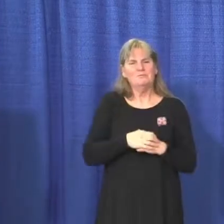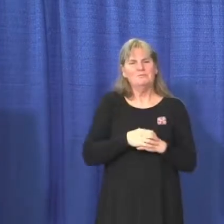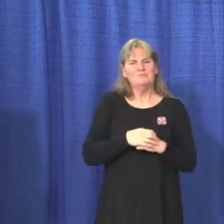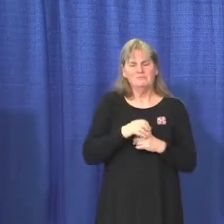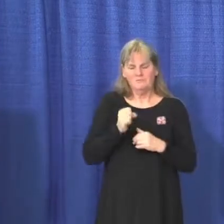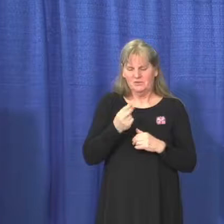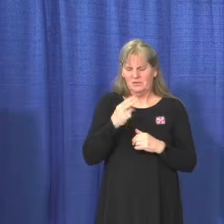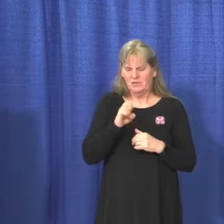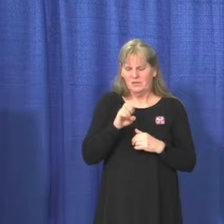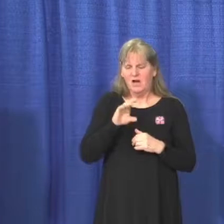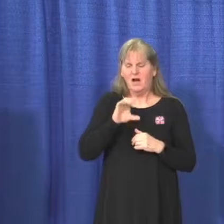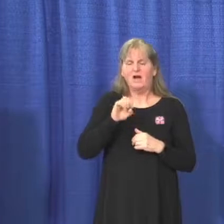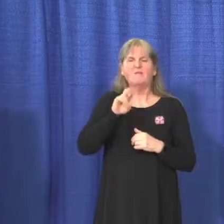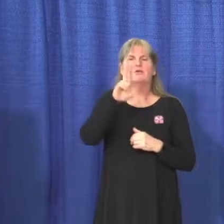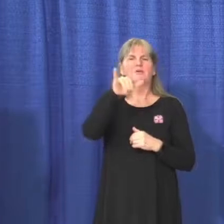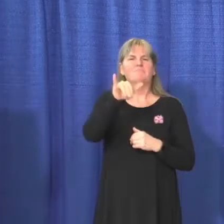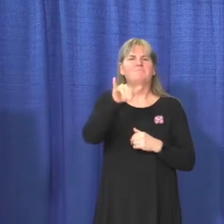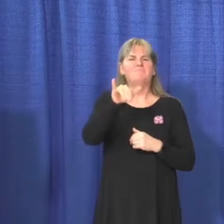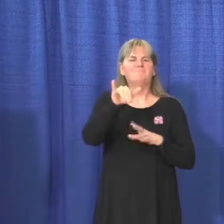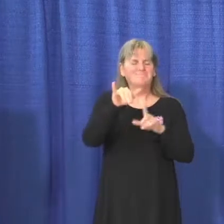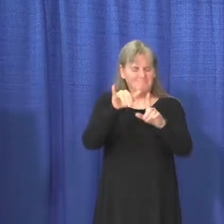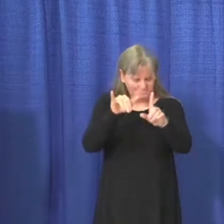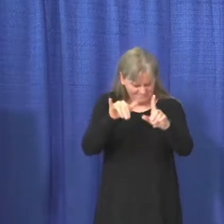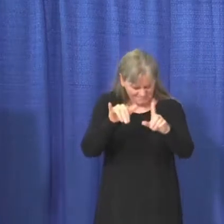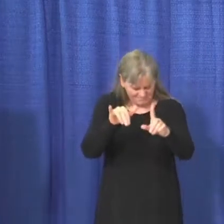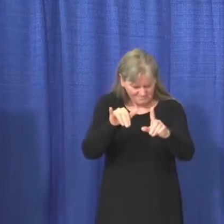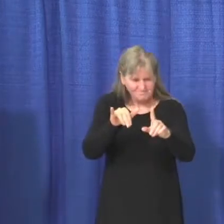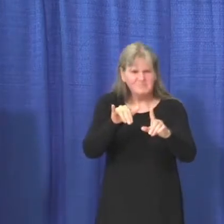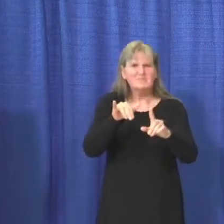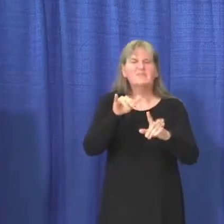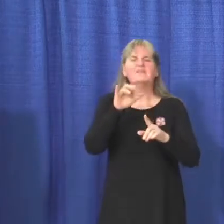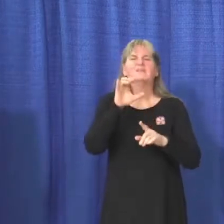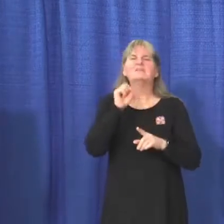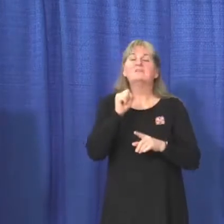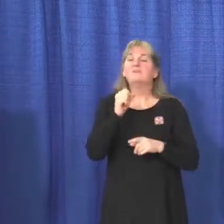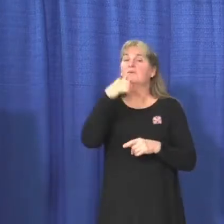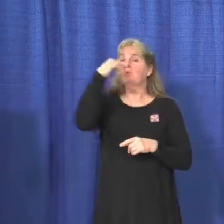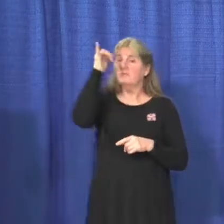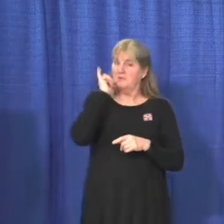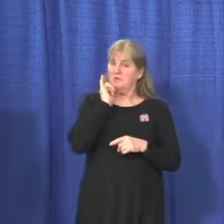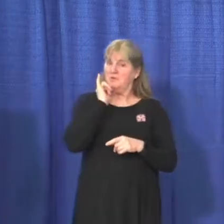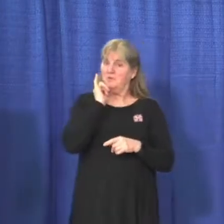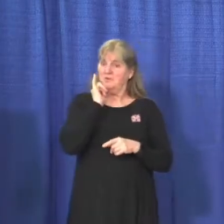When I was able to share the fact that Yukon is moving towards universal child care,